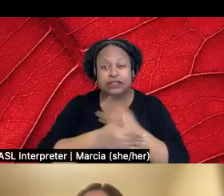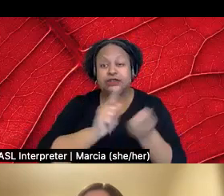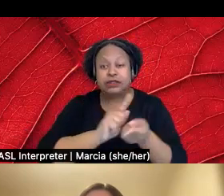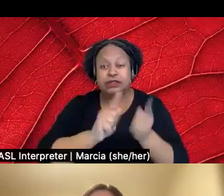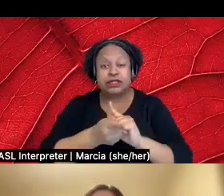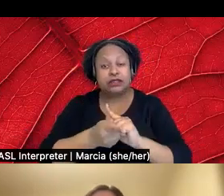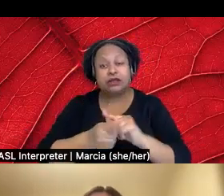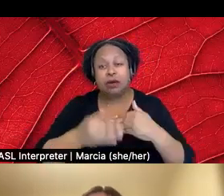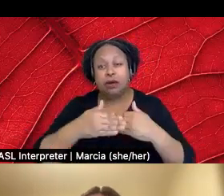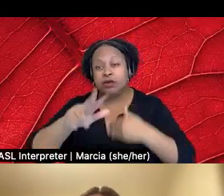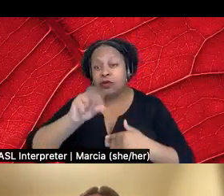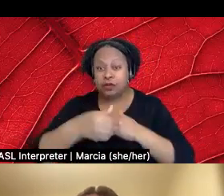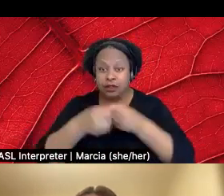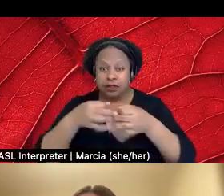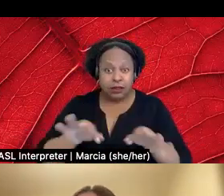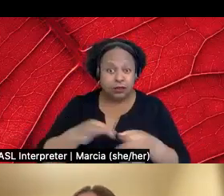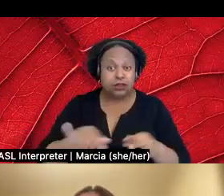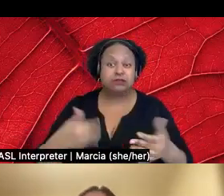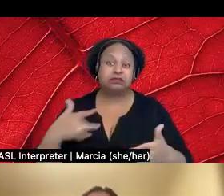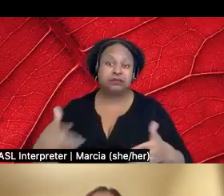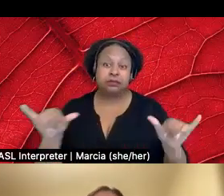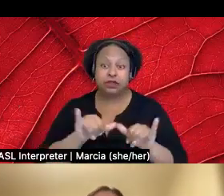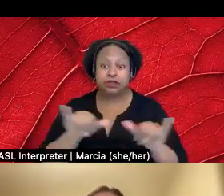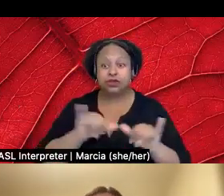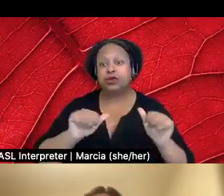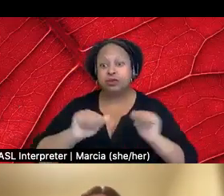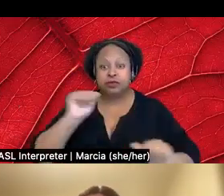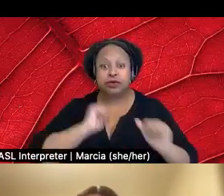It measures performance and satisfaction from the student’s perspective.